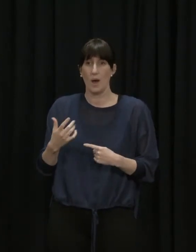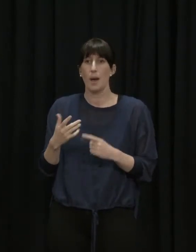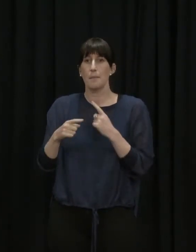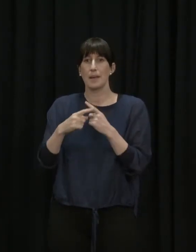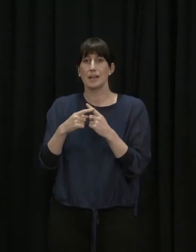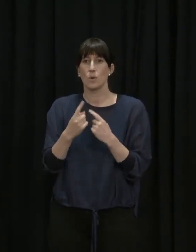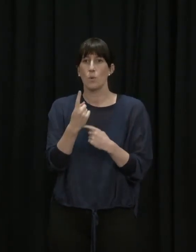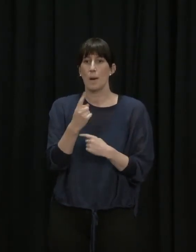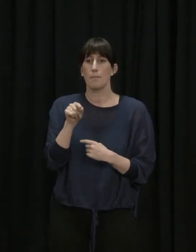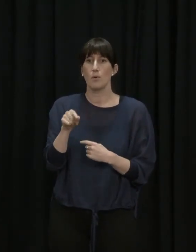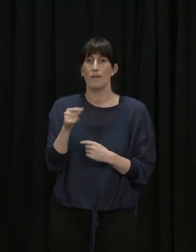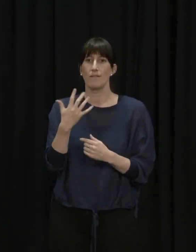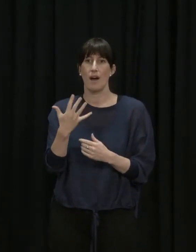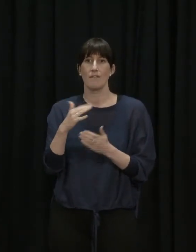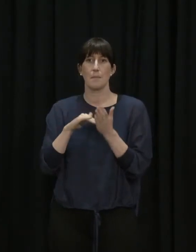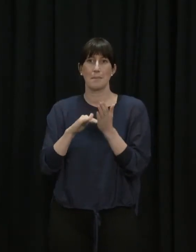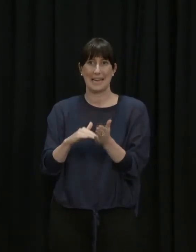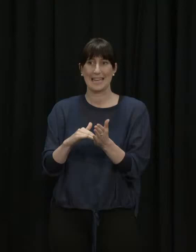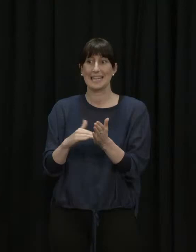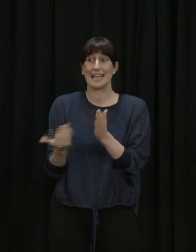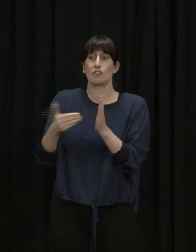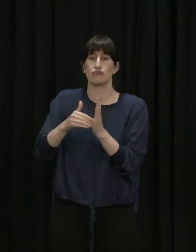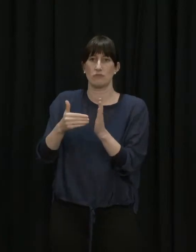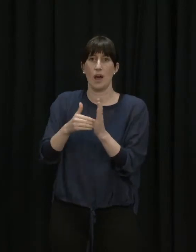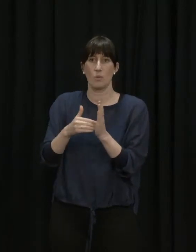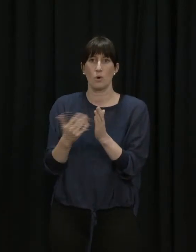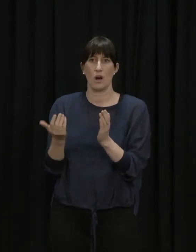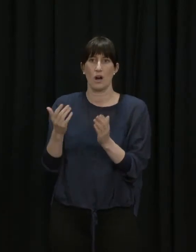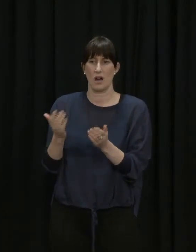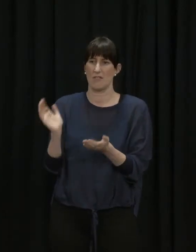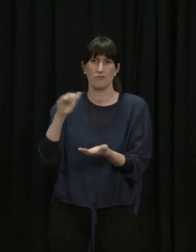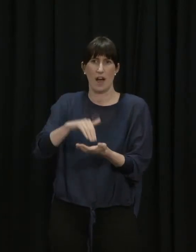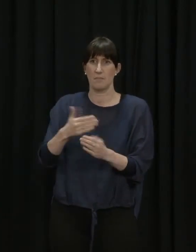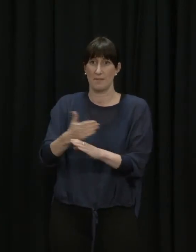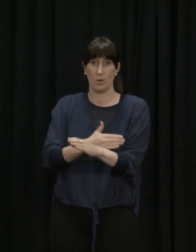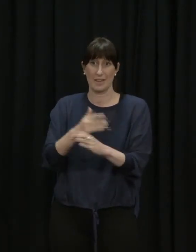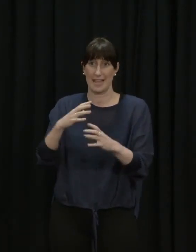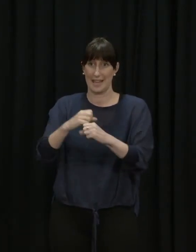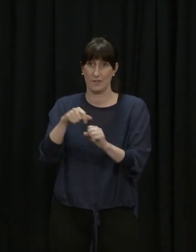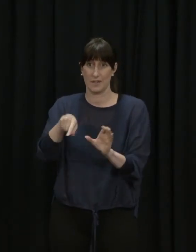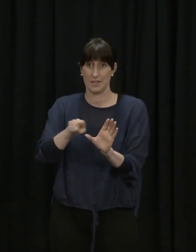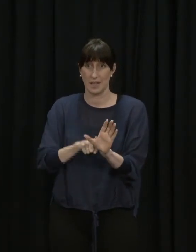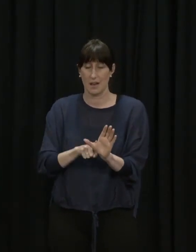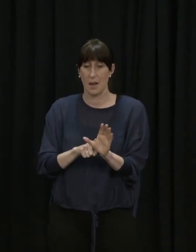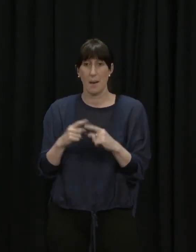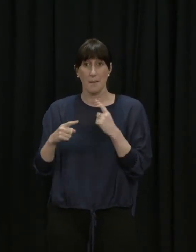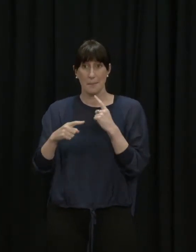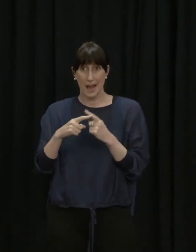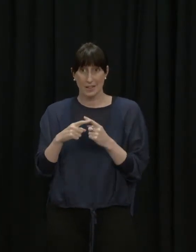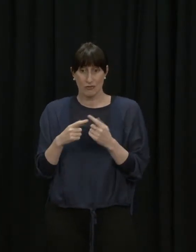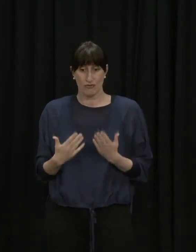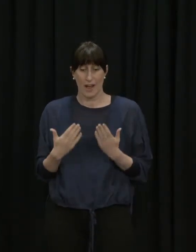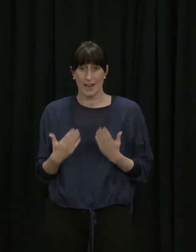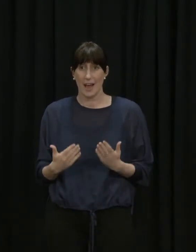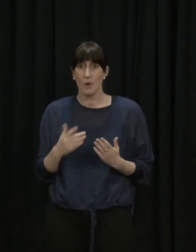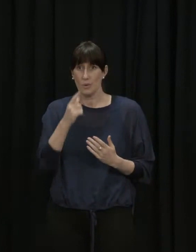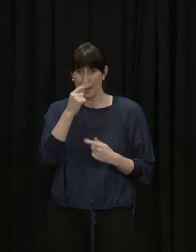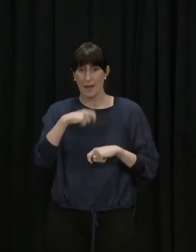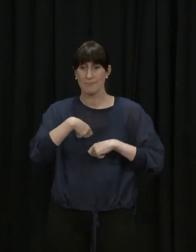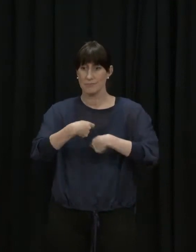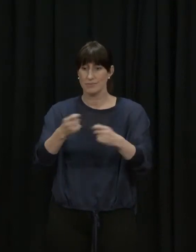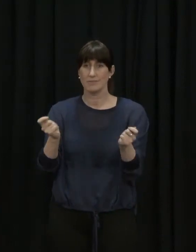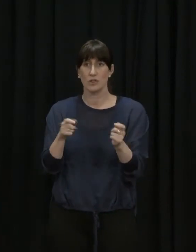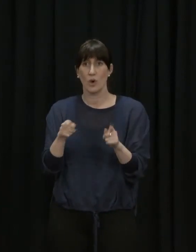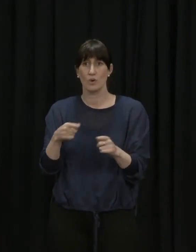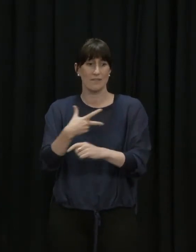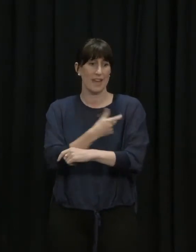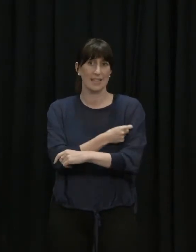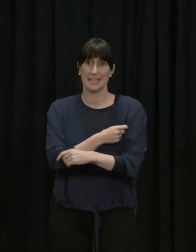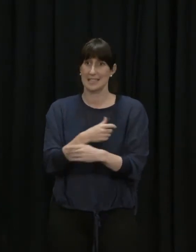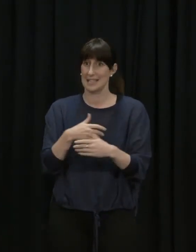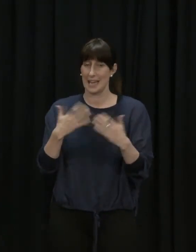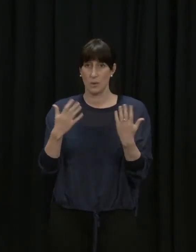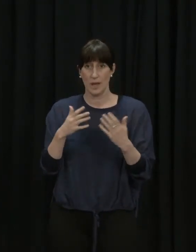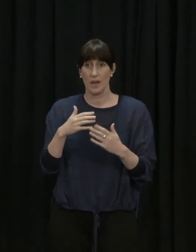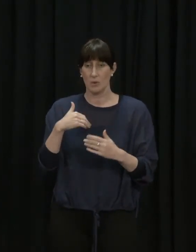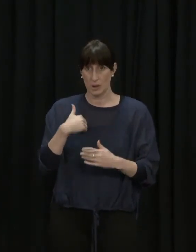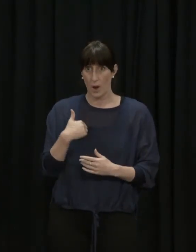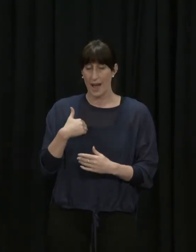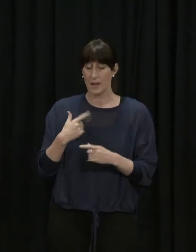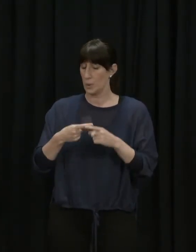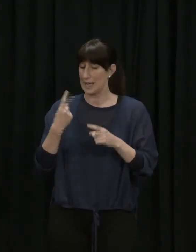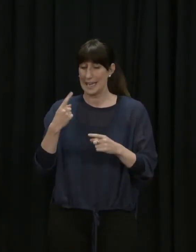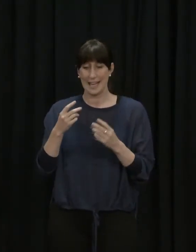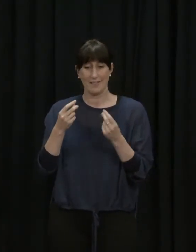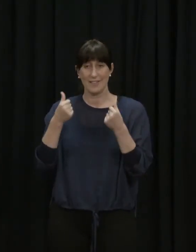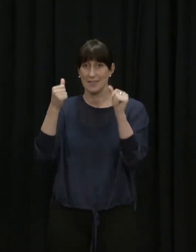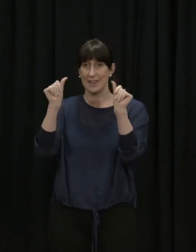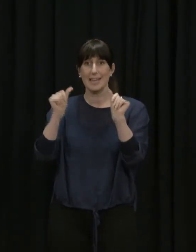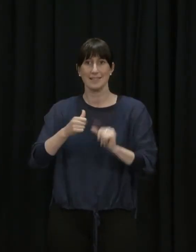We currently have about Ro